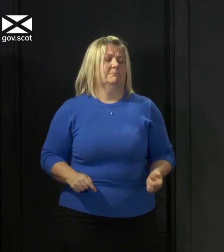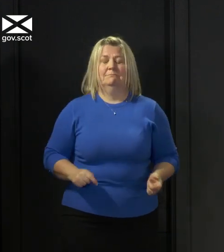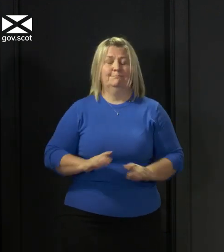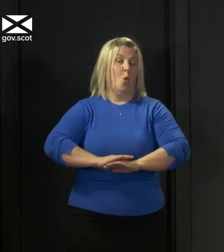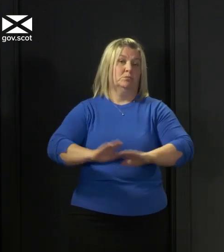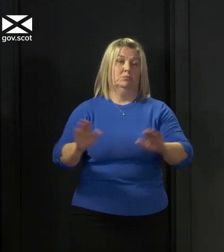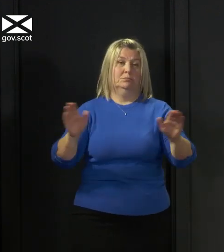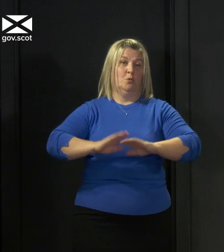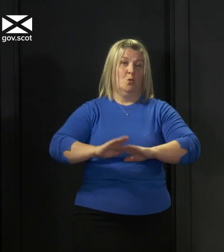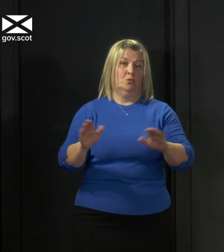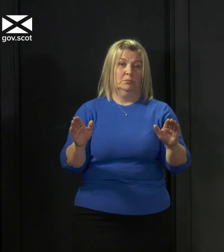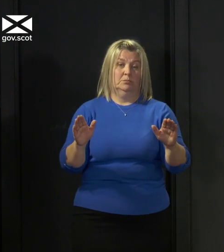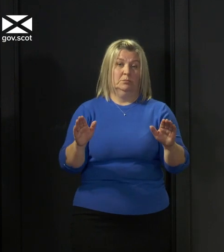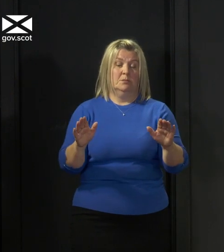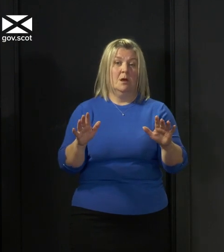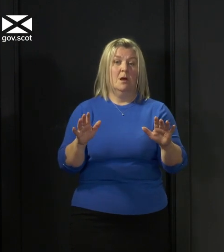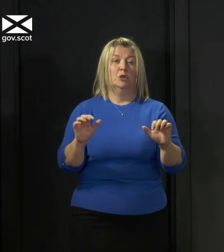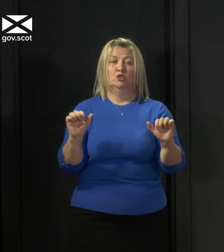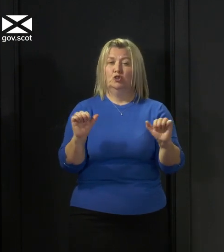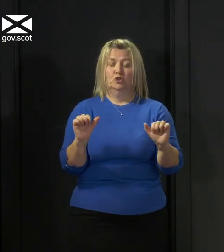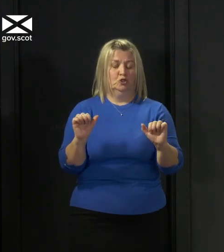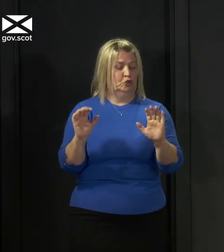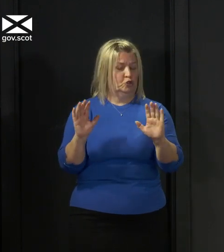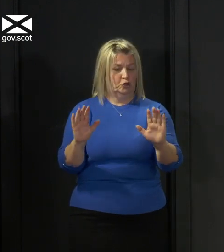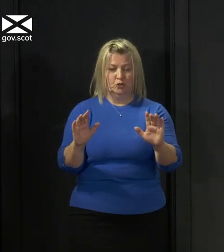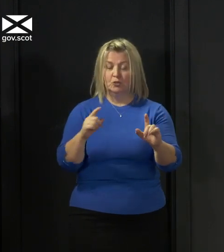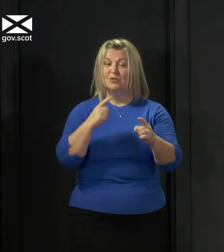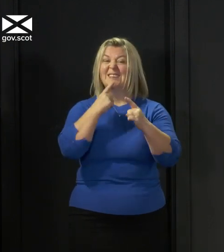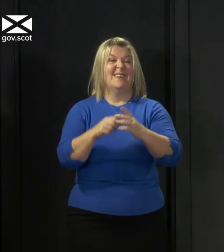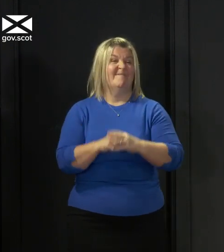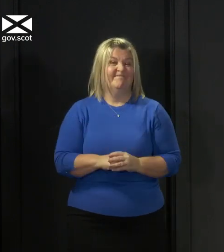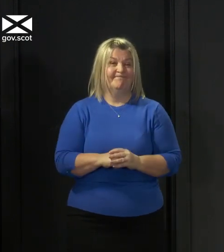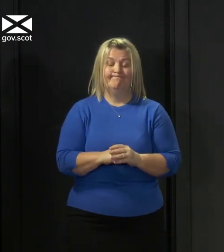that detail but because we are not yet in a position with enough evidence about